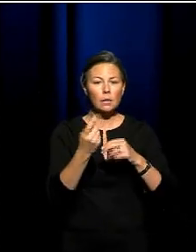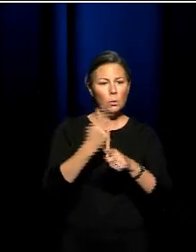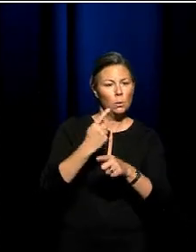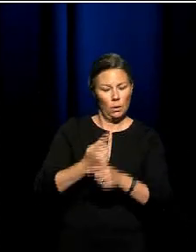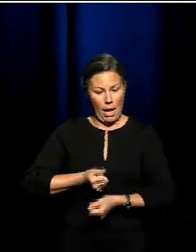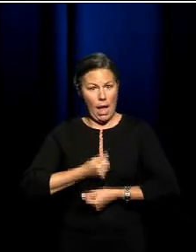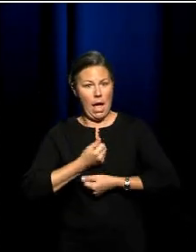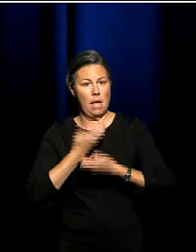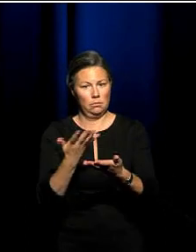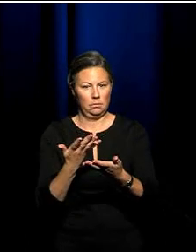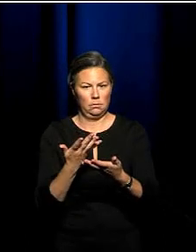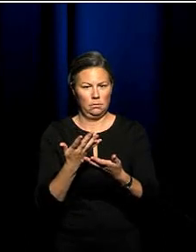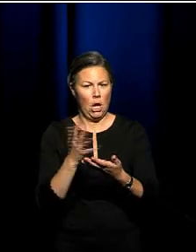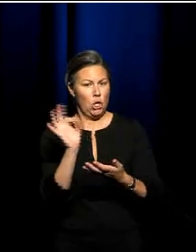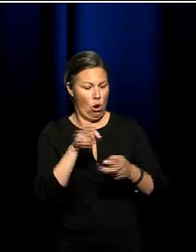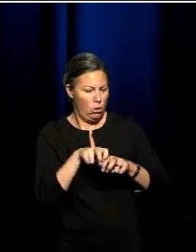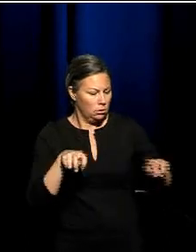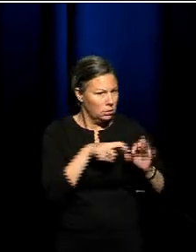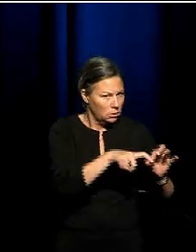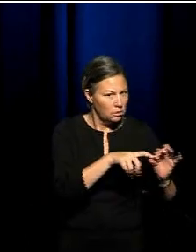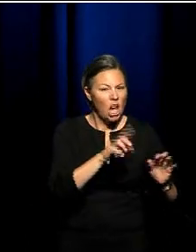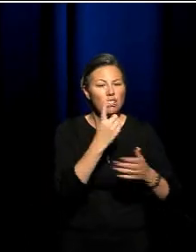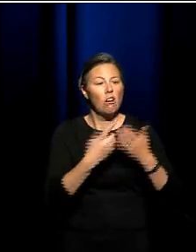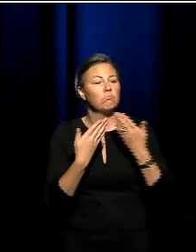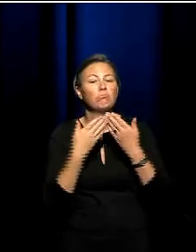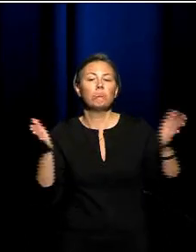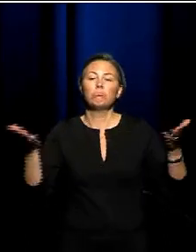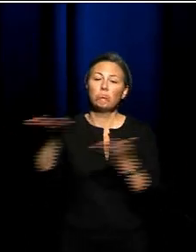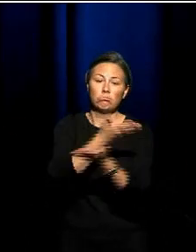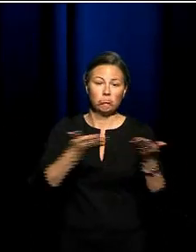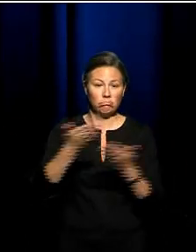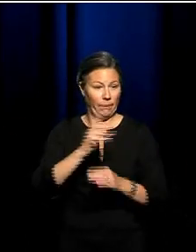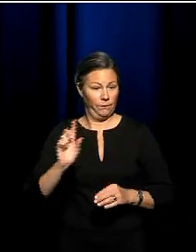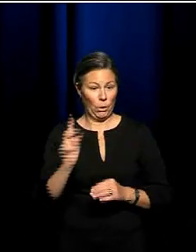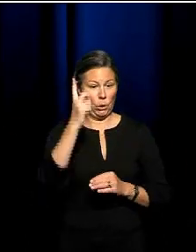The first of these forums was held in Townsville on 9 September 2019 and was